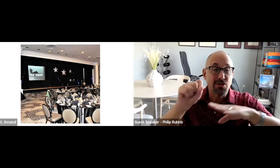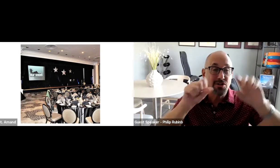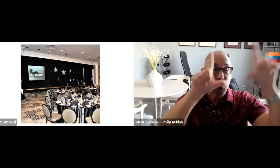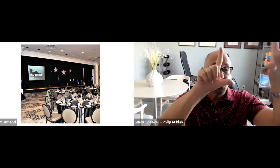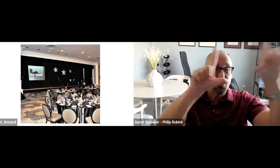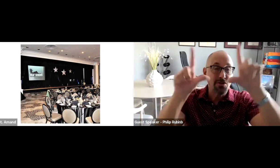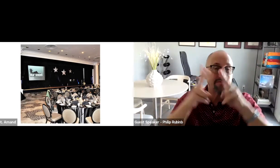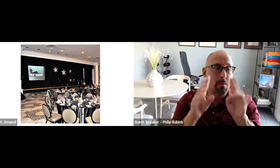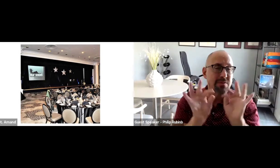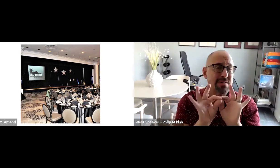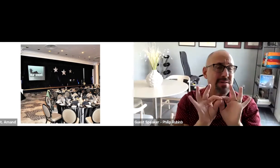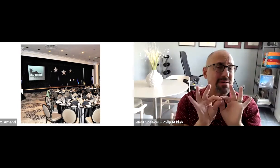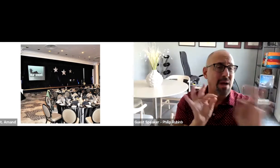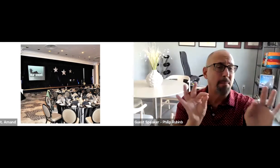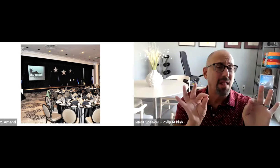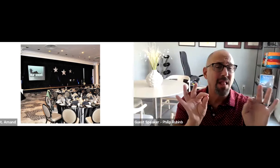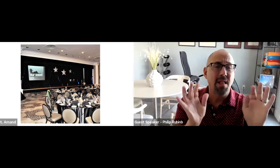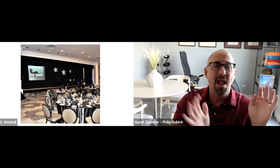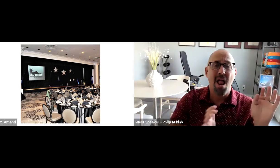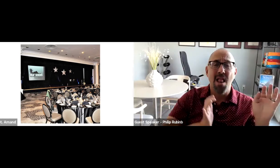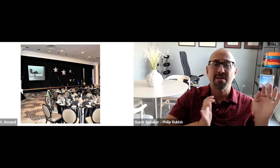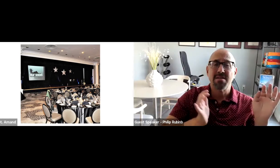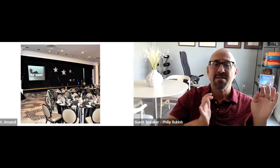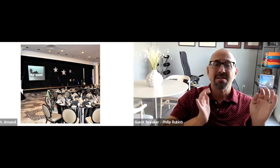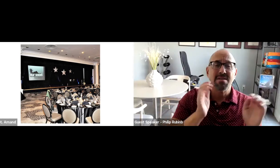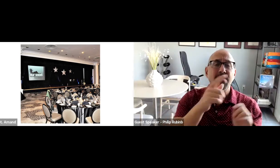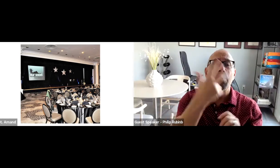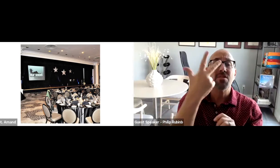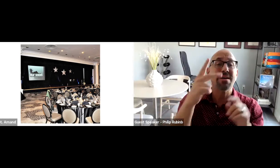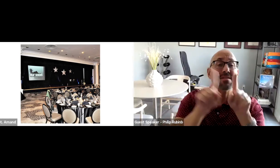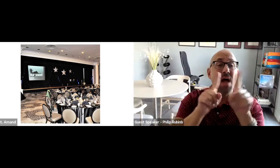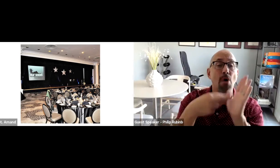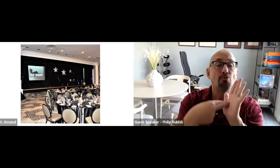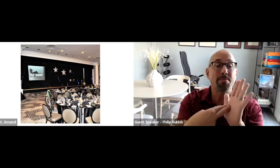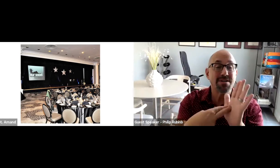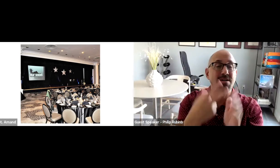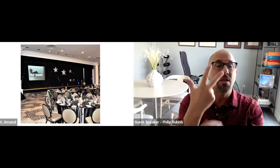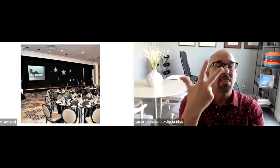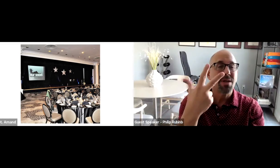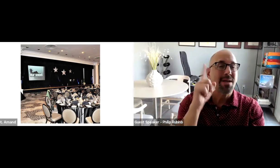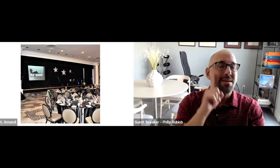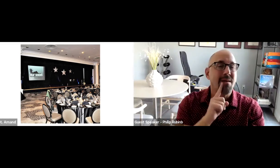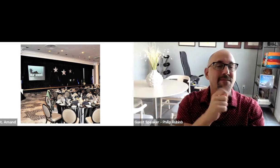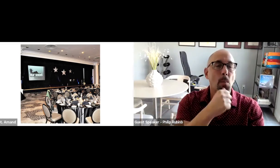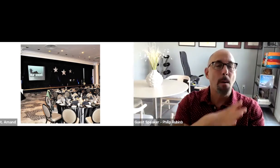The three stars that were part of that night up on the stage that you can see, it looks so elegant.